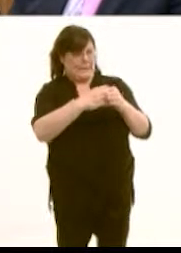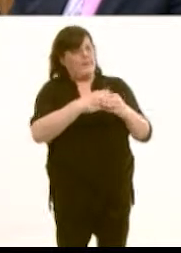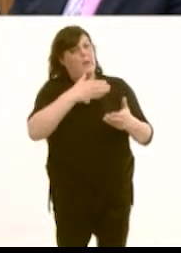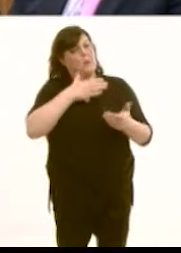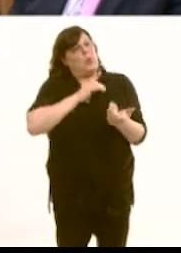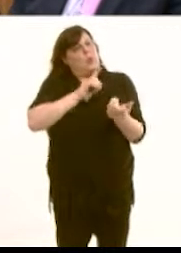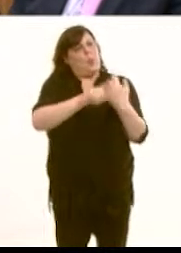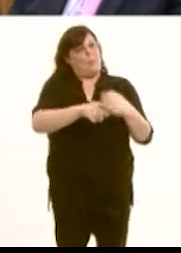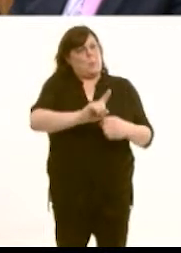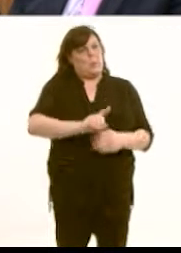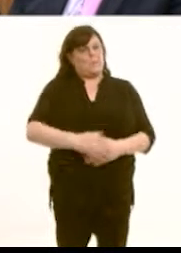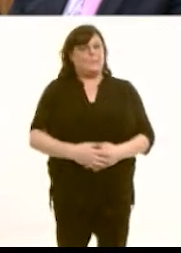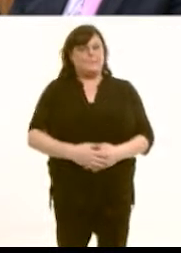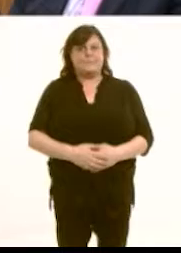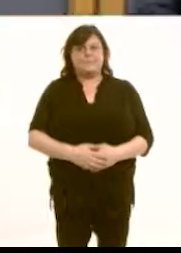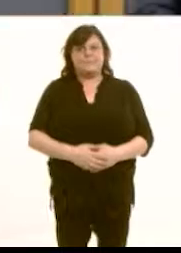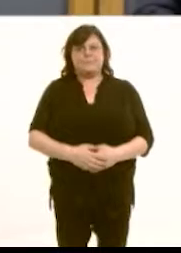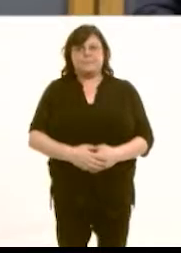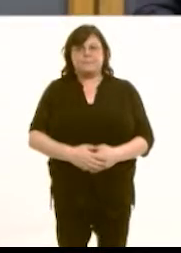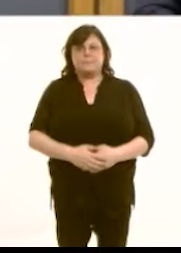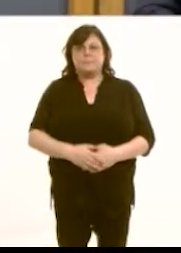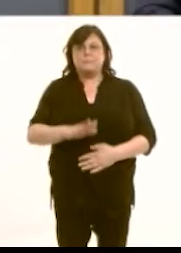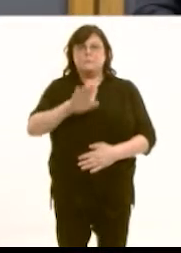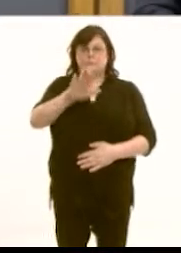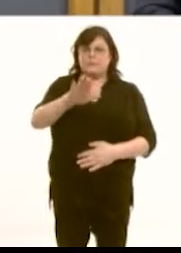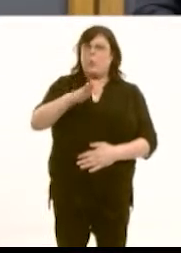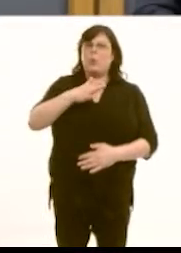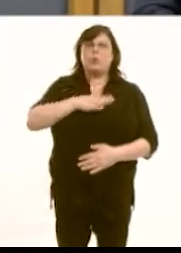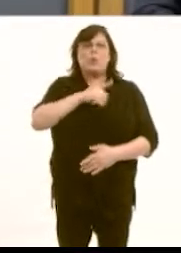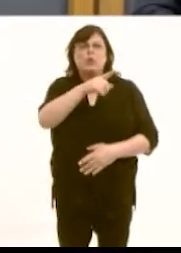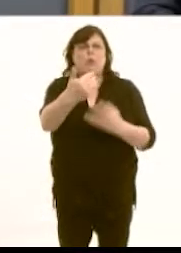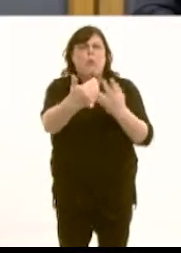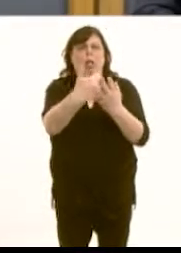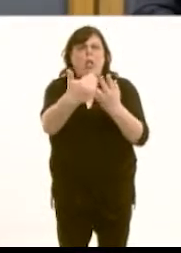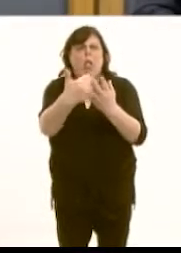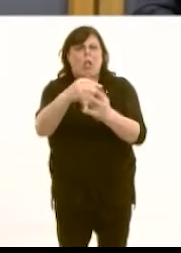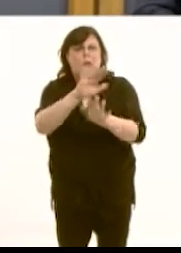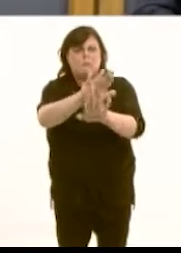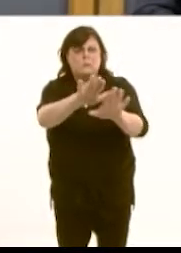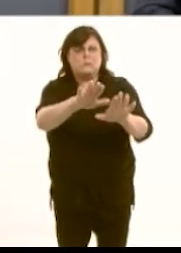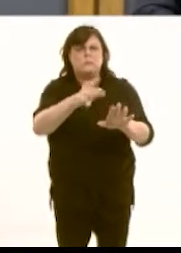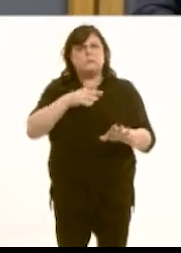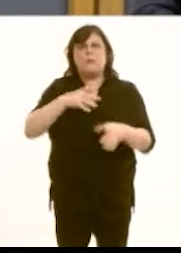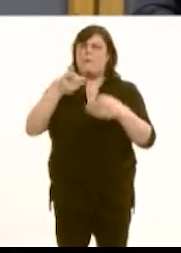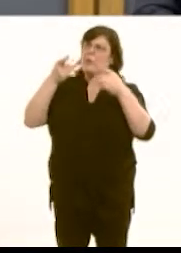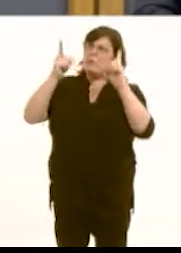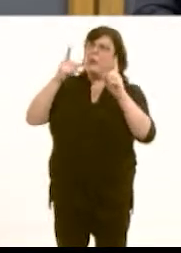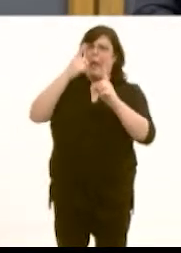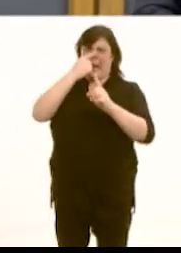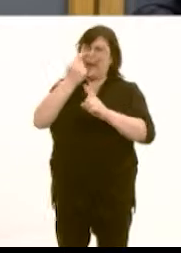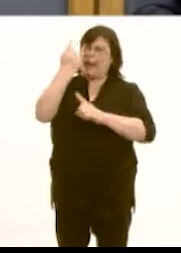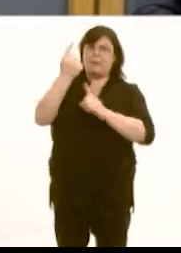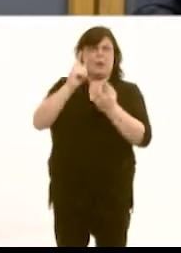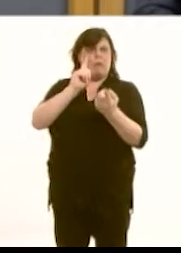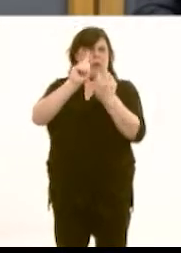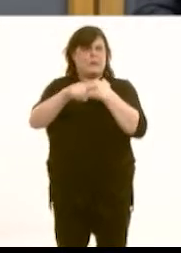Y Llywydd / The Presiding Officer: We donít really need your personal comments, thank you. The First Minister is perfectly capable of answering. First Minister.